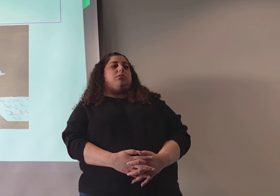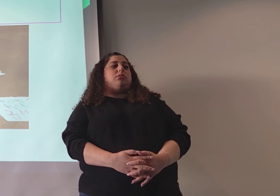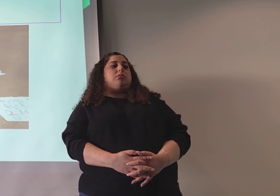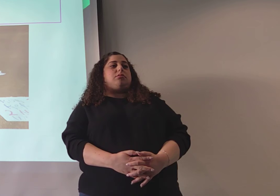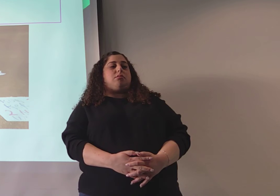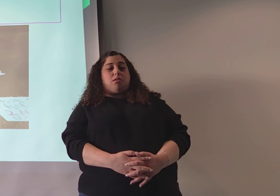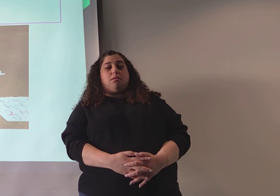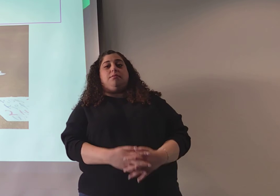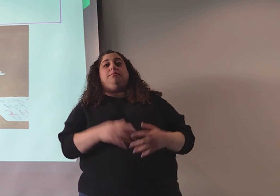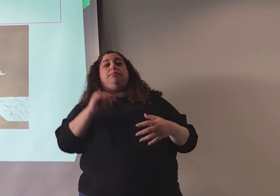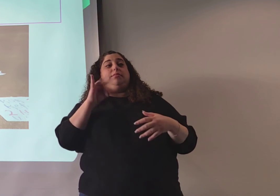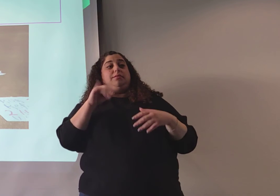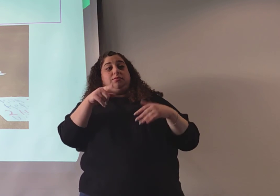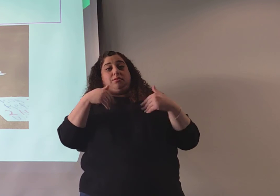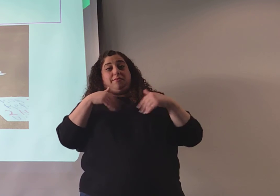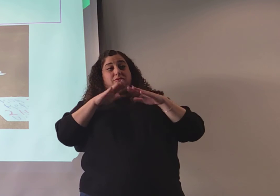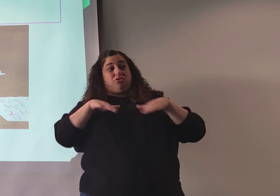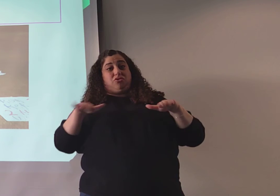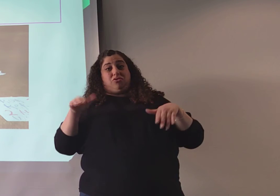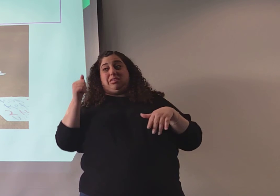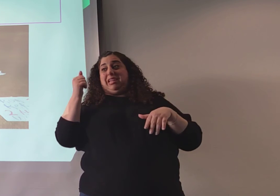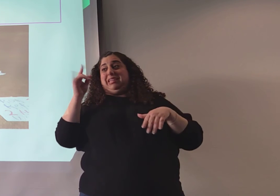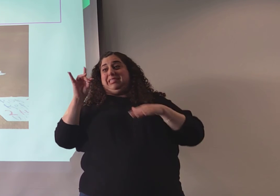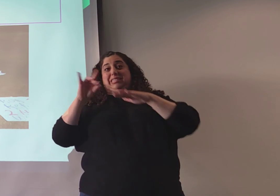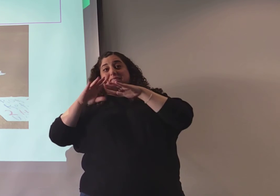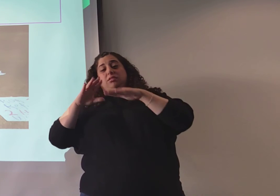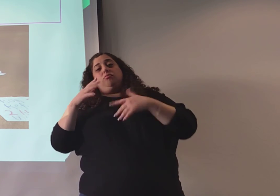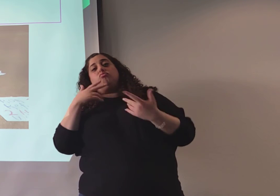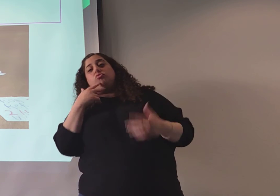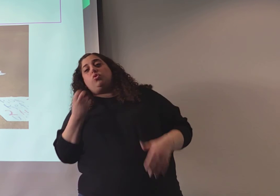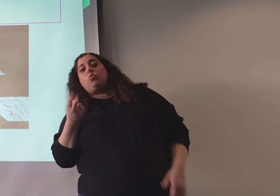There’s no special protection for a tenant who has children.